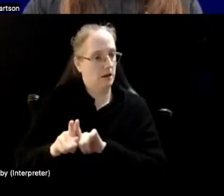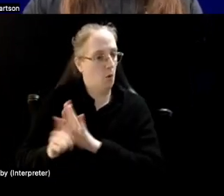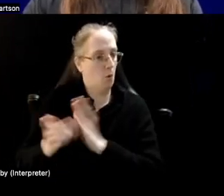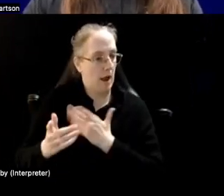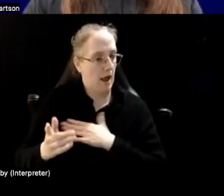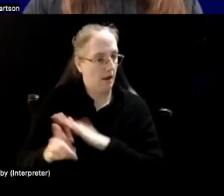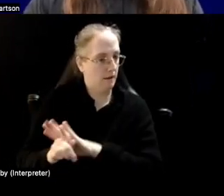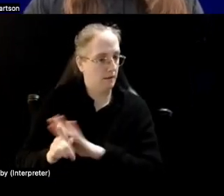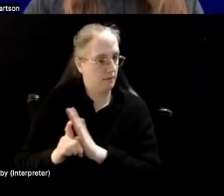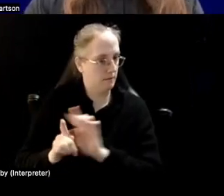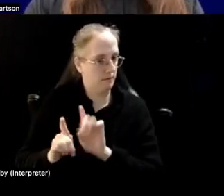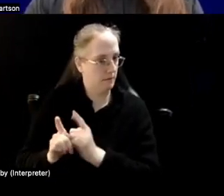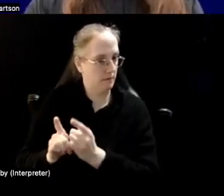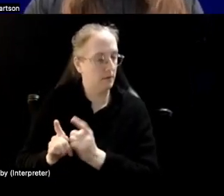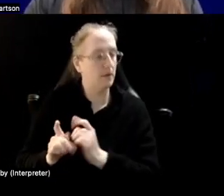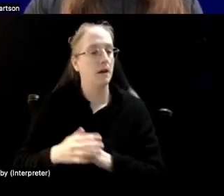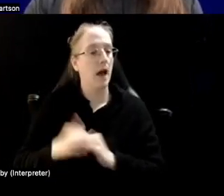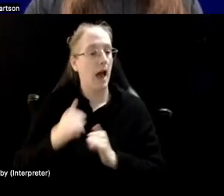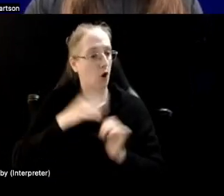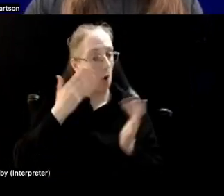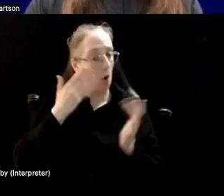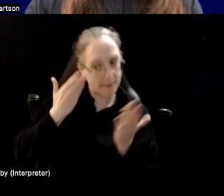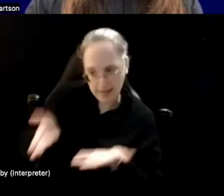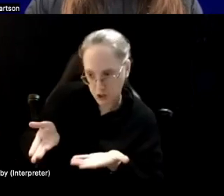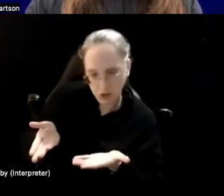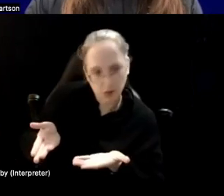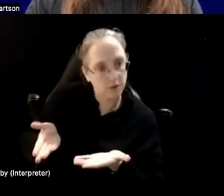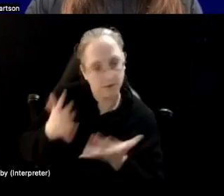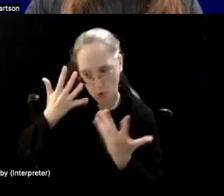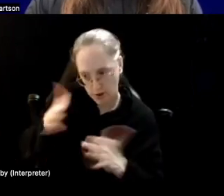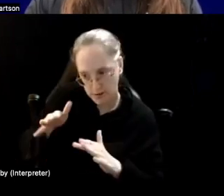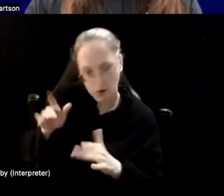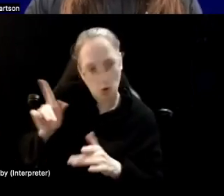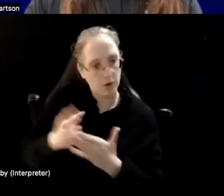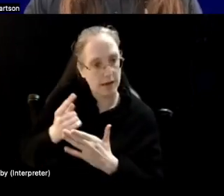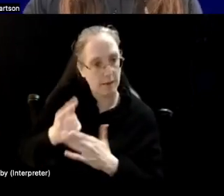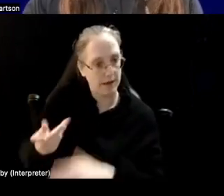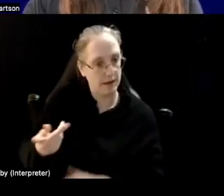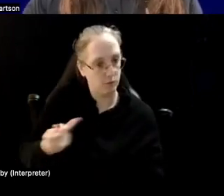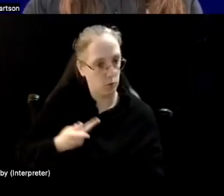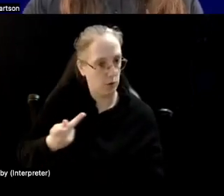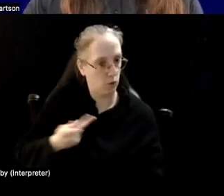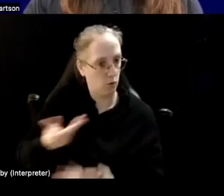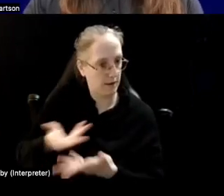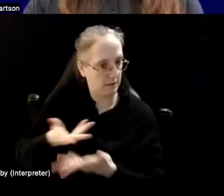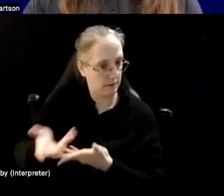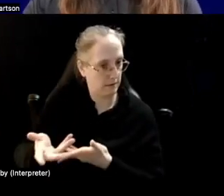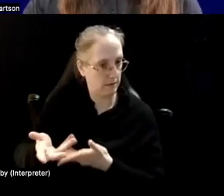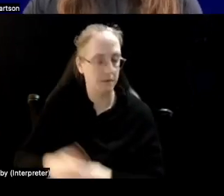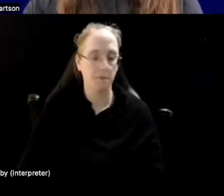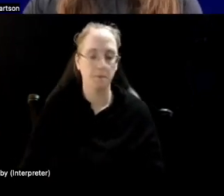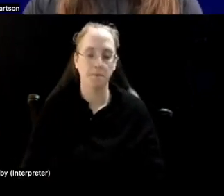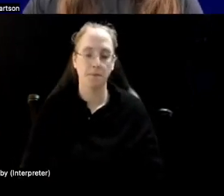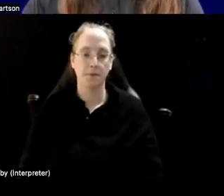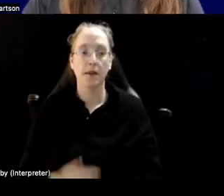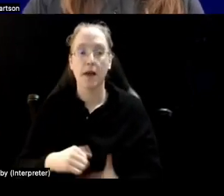know that you are still paying attention to what's going on between you. If your attention shifts,